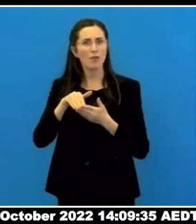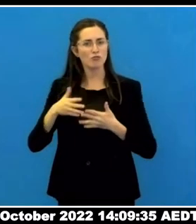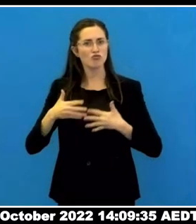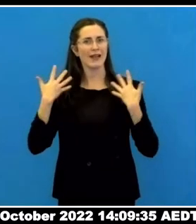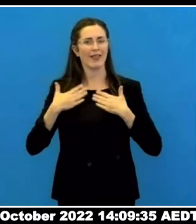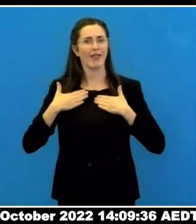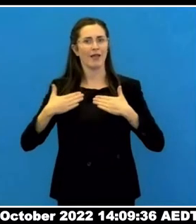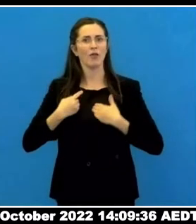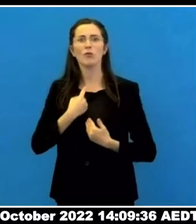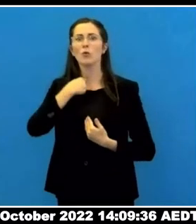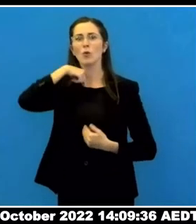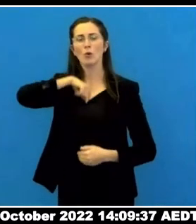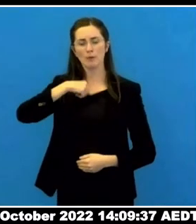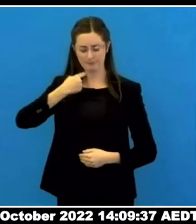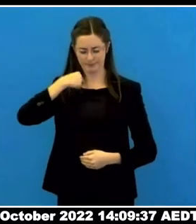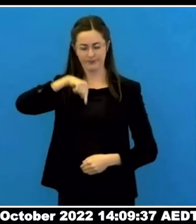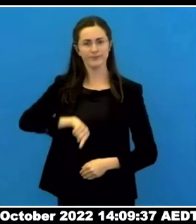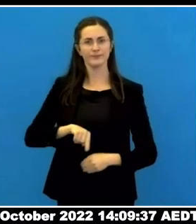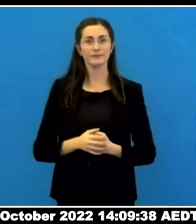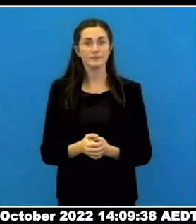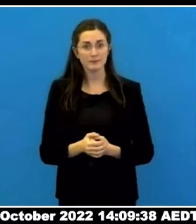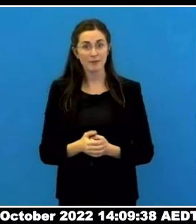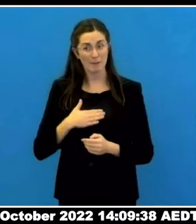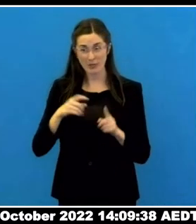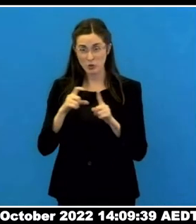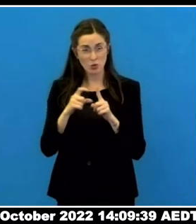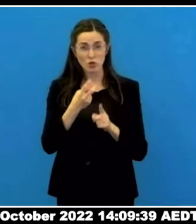Our daughter required 24 hour constant care.